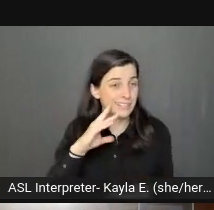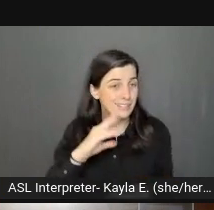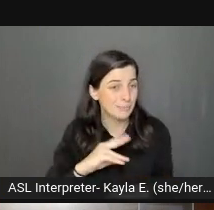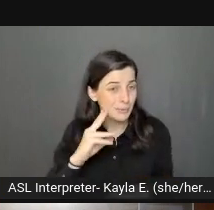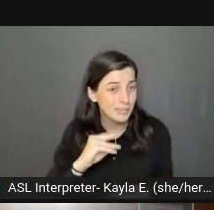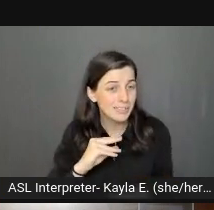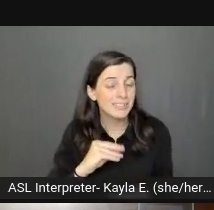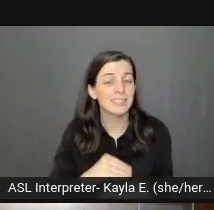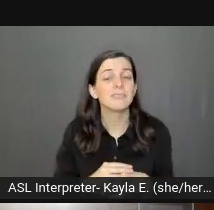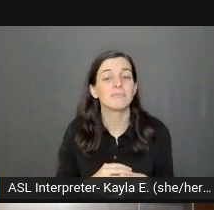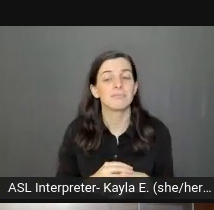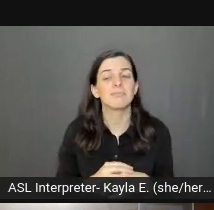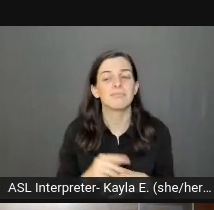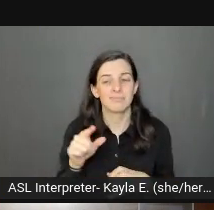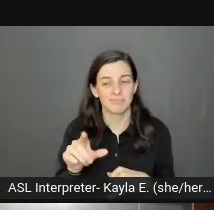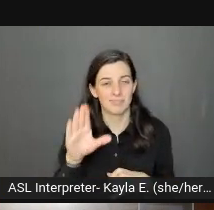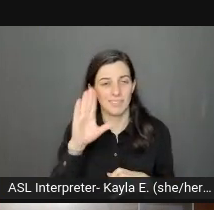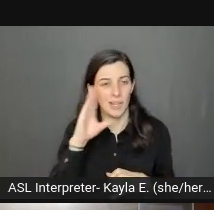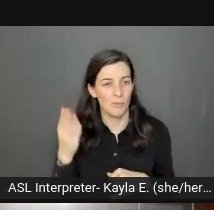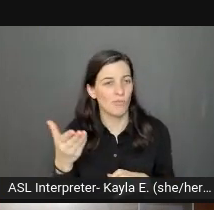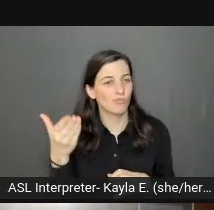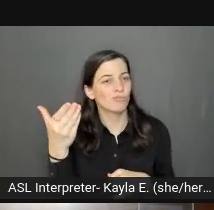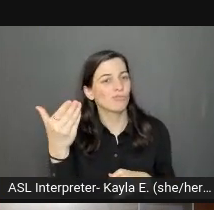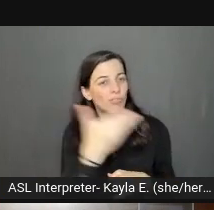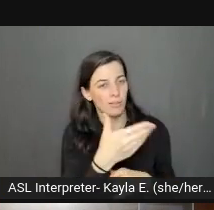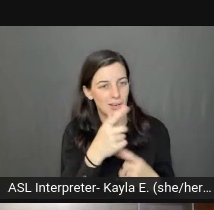they will recommend the website to their friends and family.